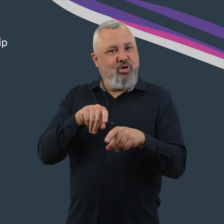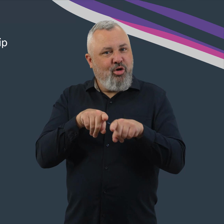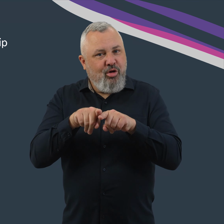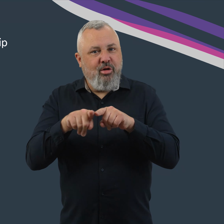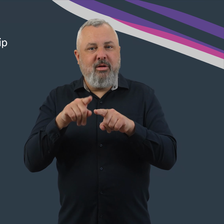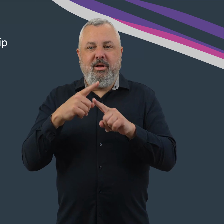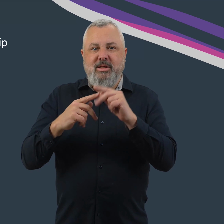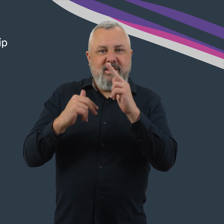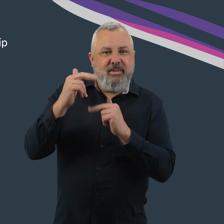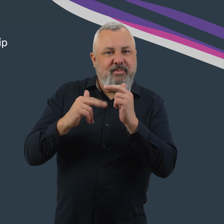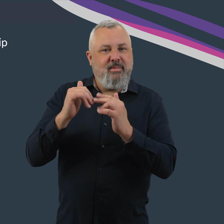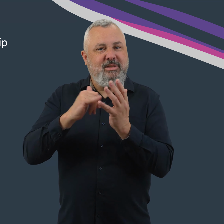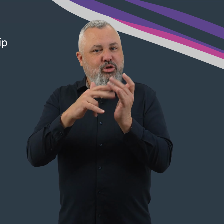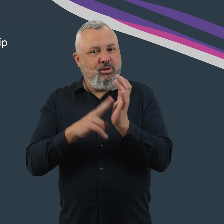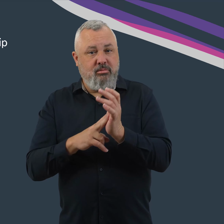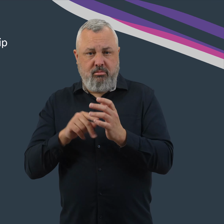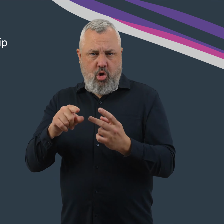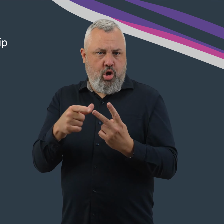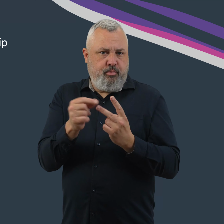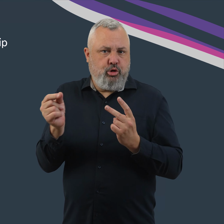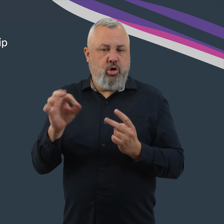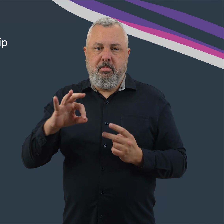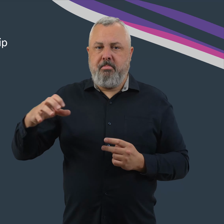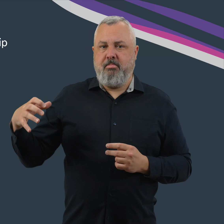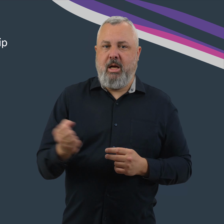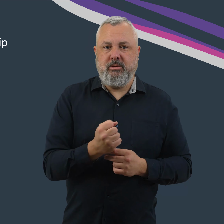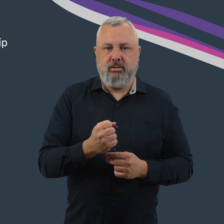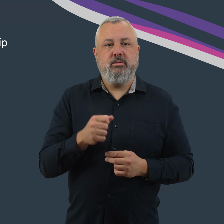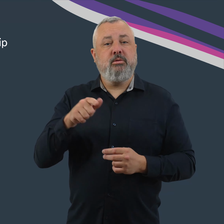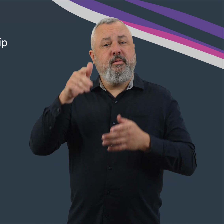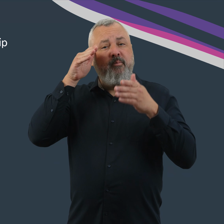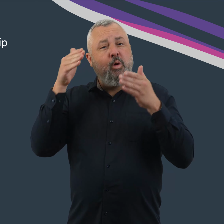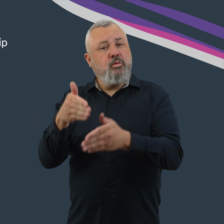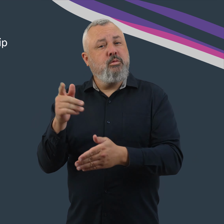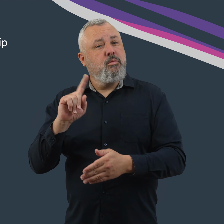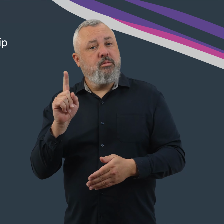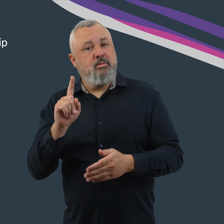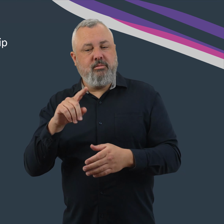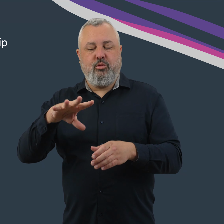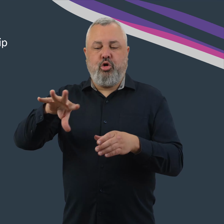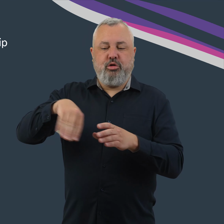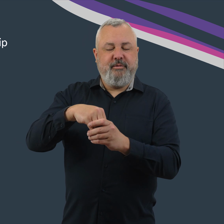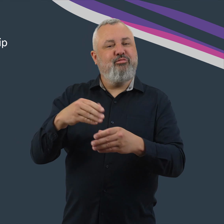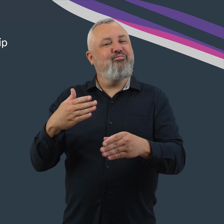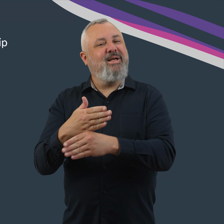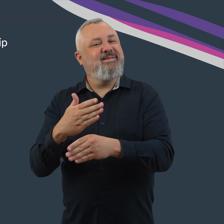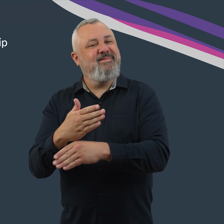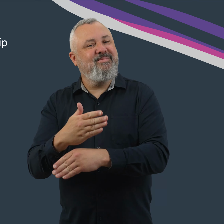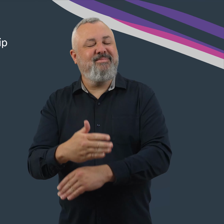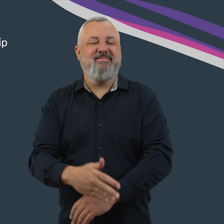optional learning and development opportunities focused on inclusive practice.